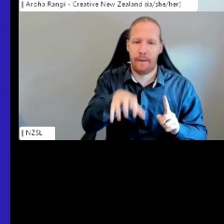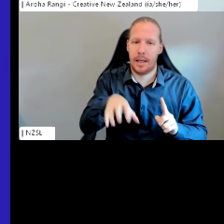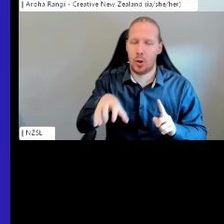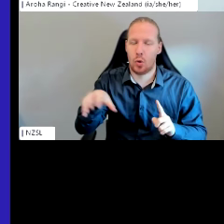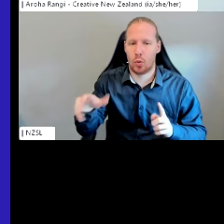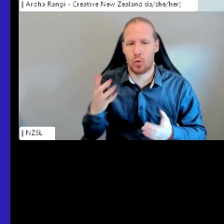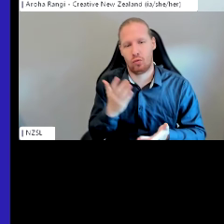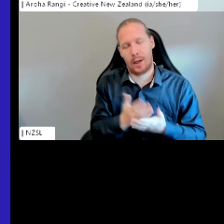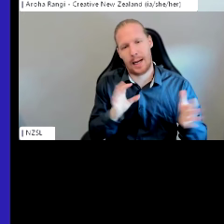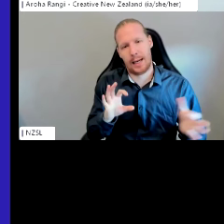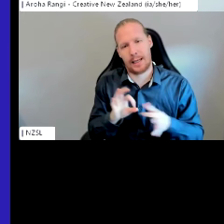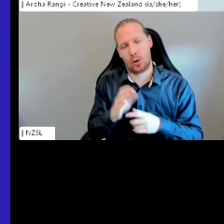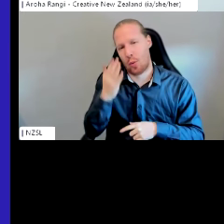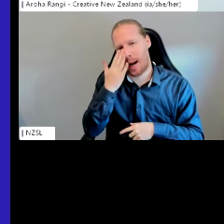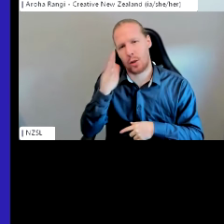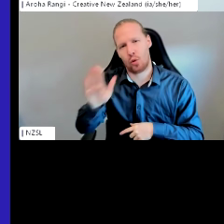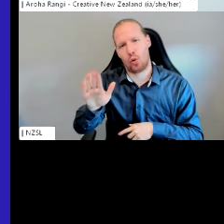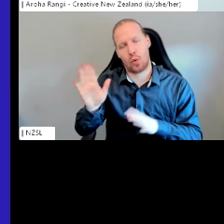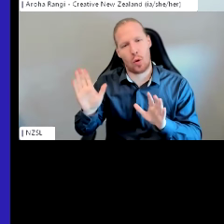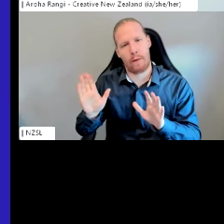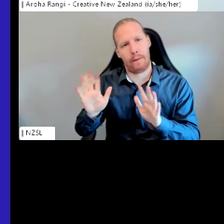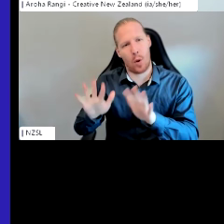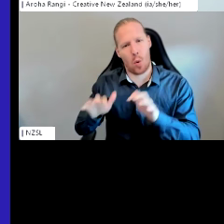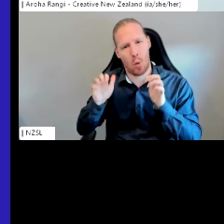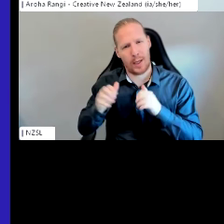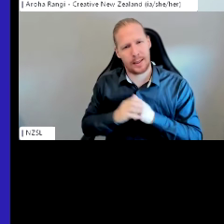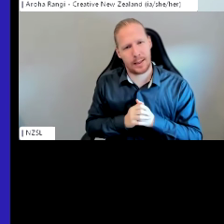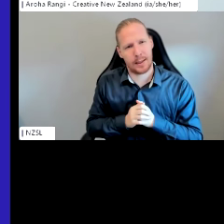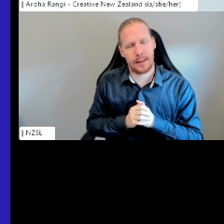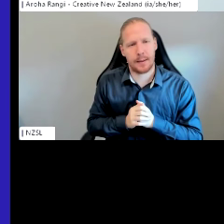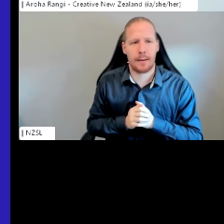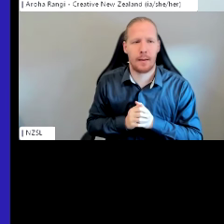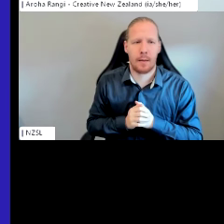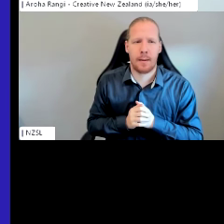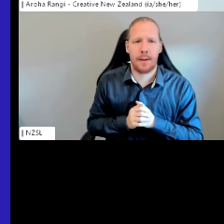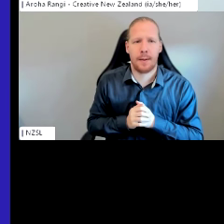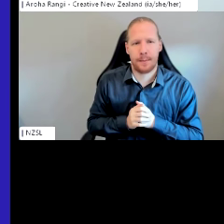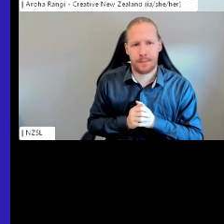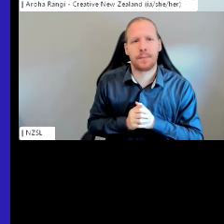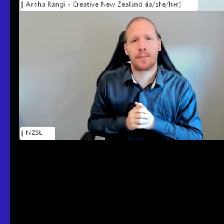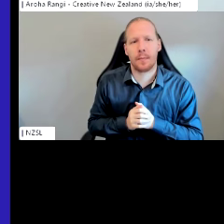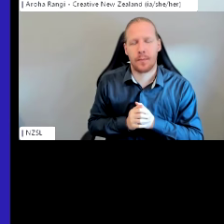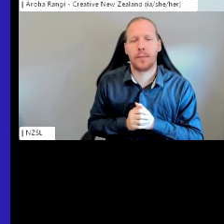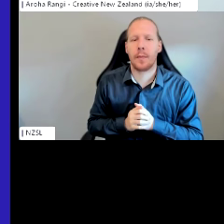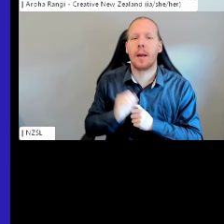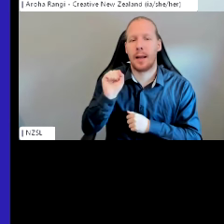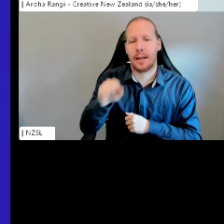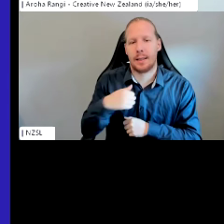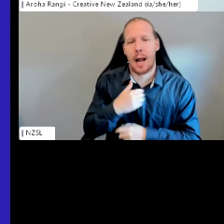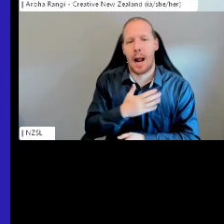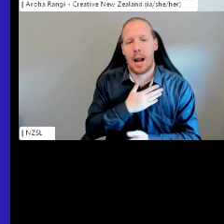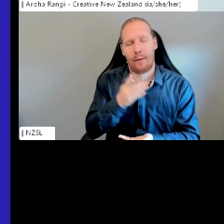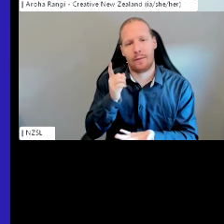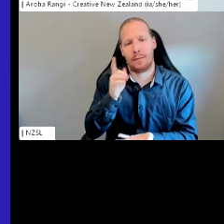Oh, absolutely. Love Touch Compass, one of my favorite um companies. So, hi John. Um uh yeah,